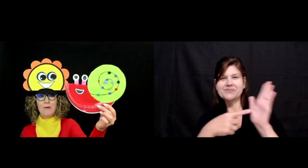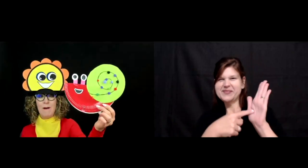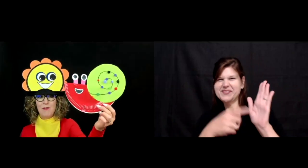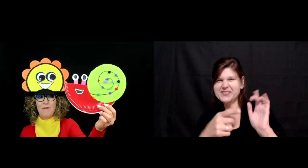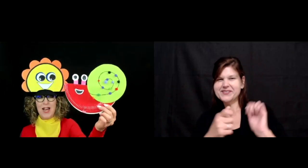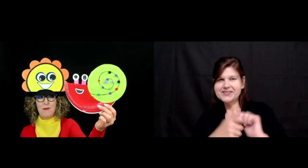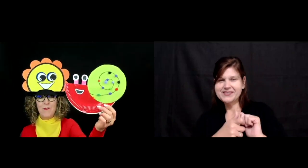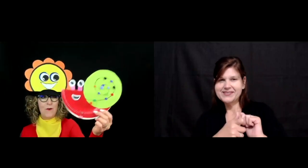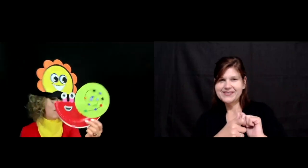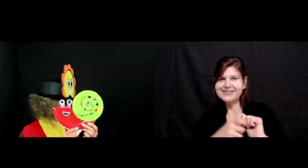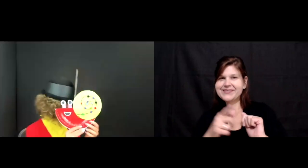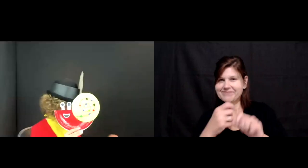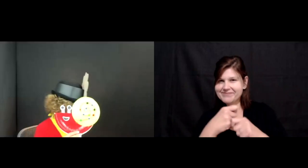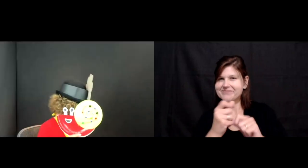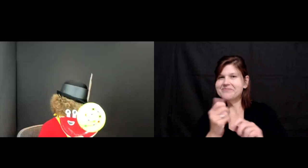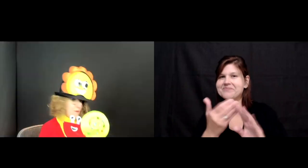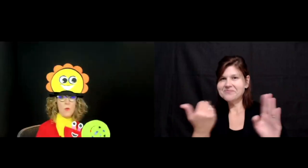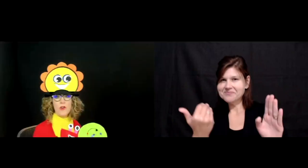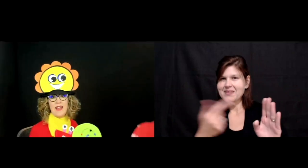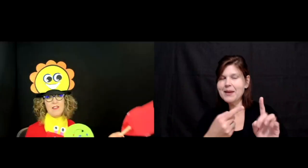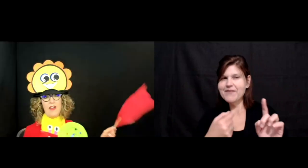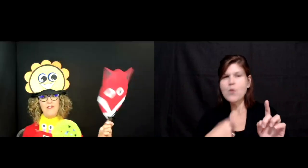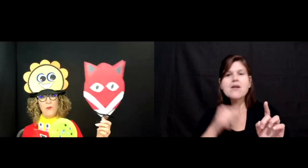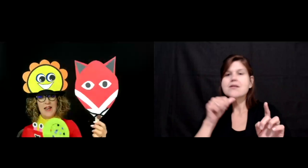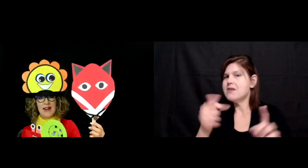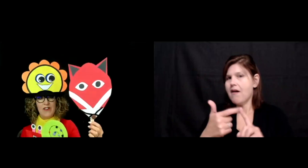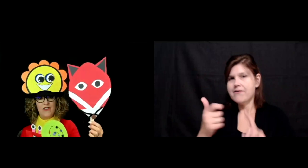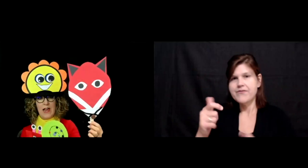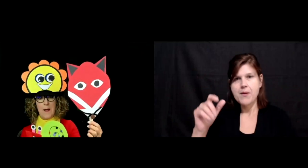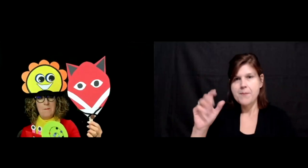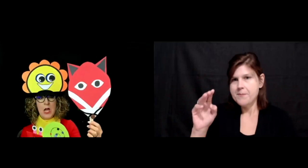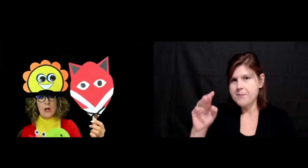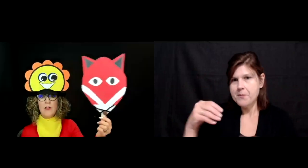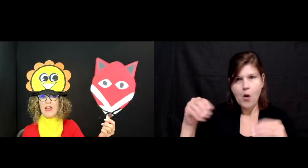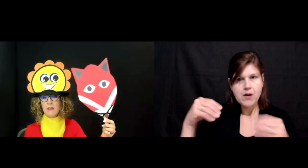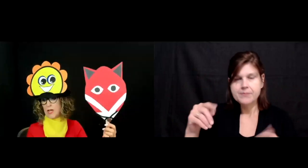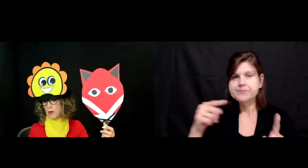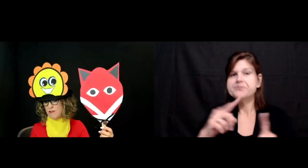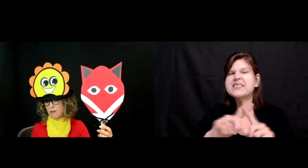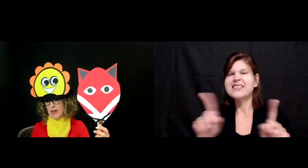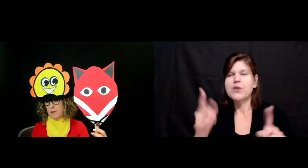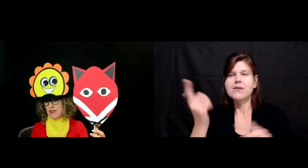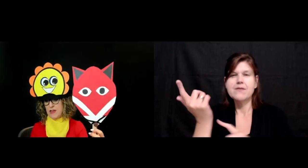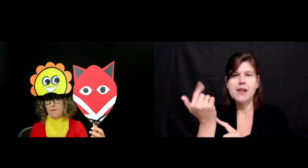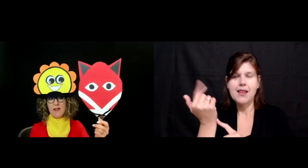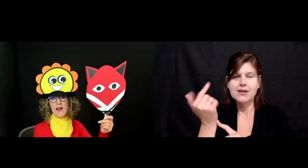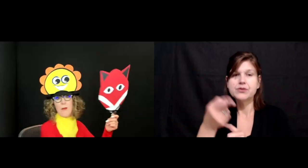but crafts we've made before. You know, this was from "The Woodland Adventure" we did last year. So these can be used as manipulatives.